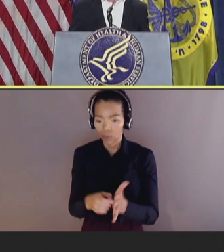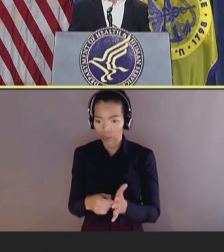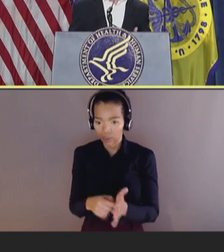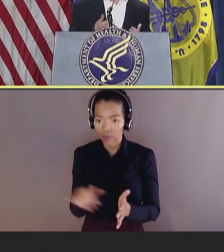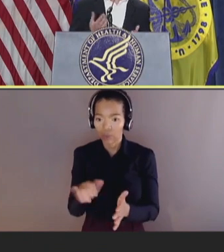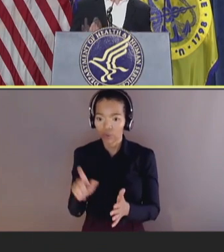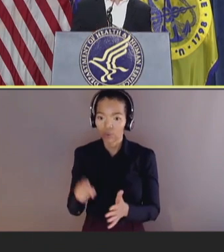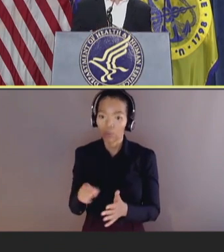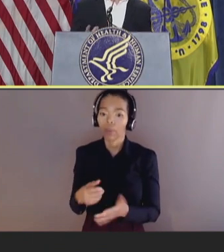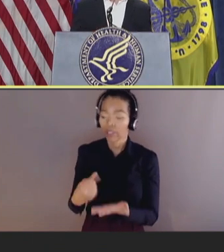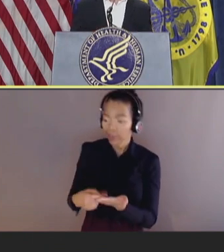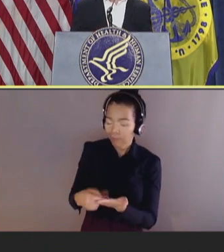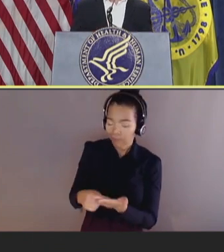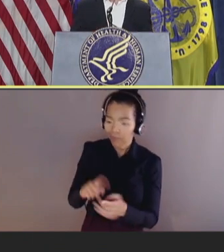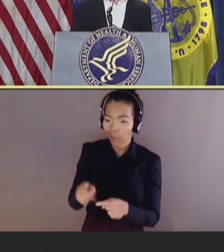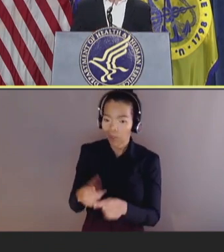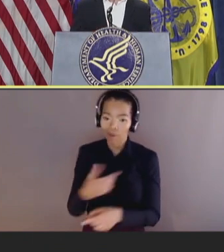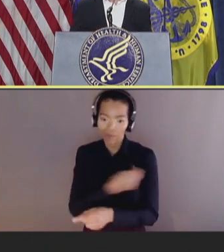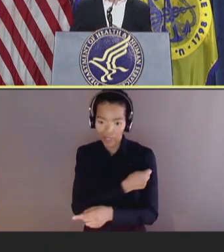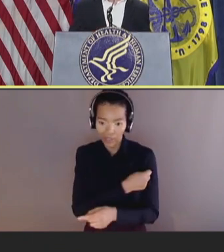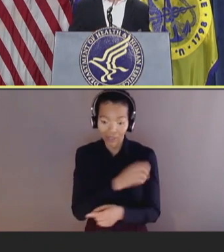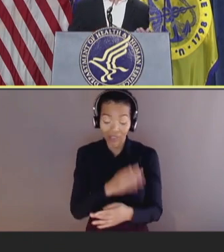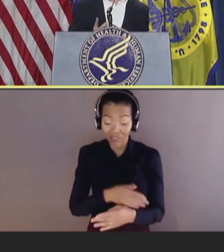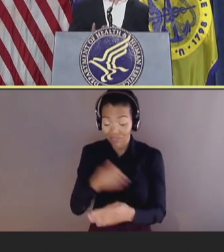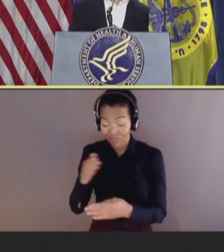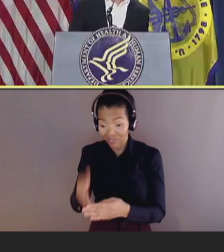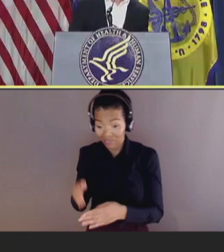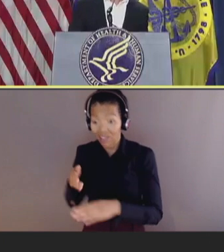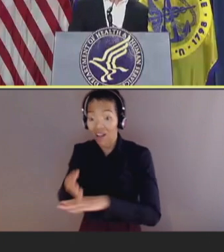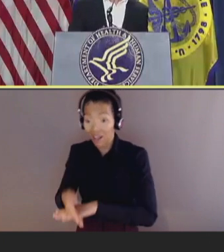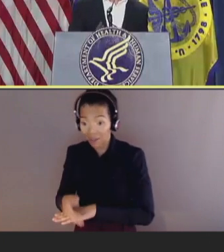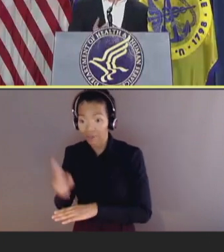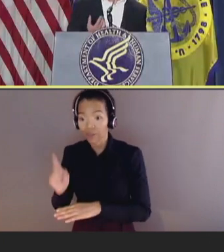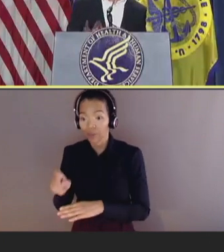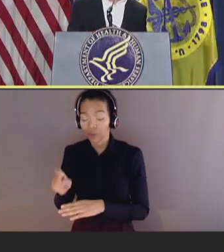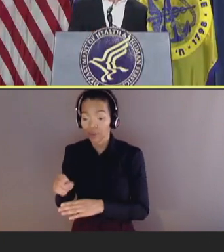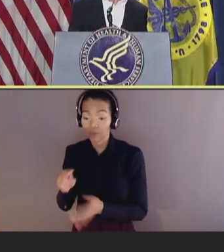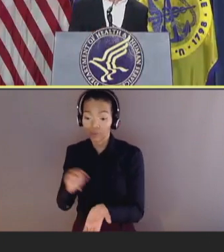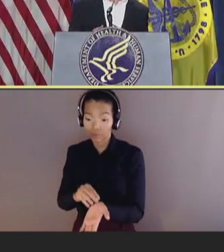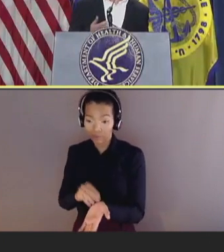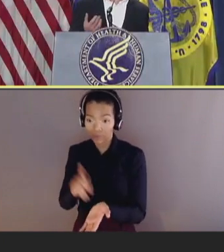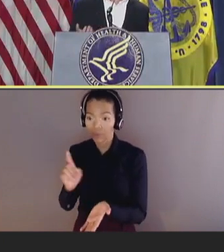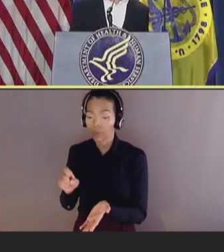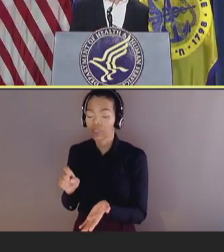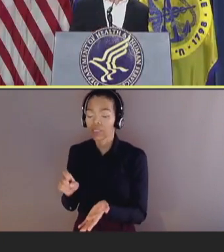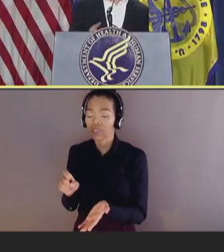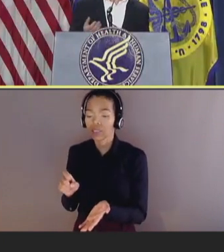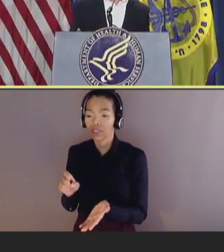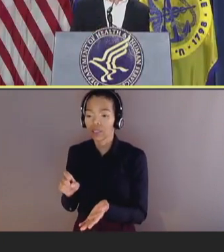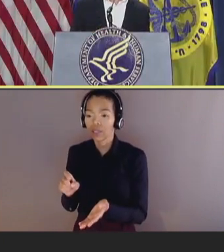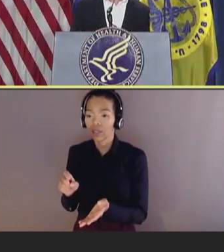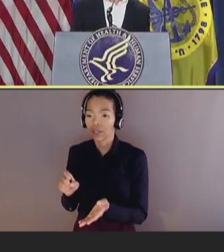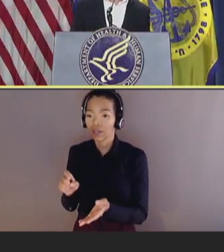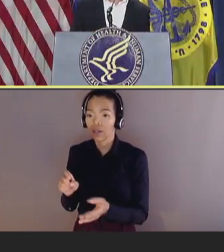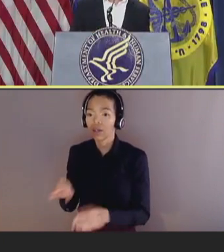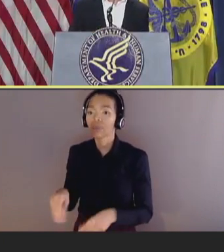Then finally, after the vaccination process, they have to submit that vaccination to an IIS system,